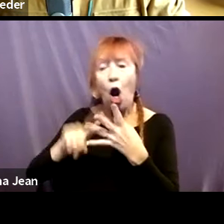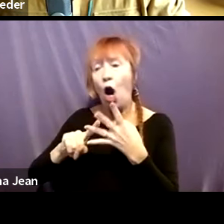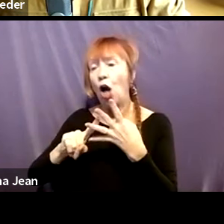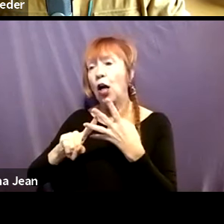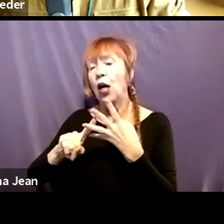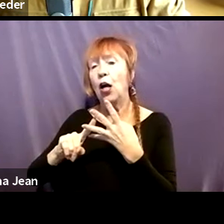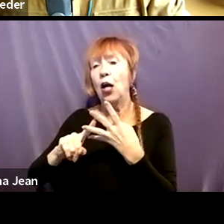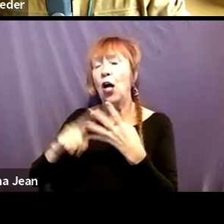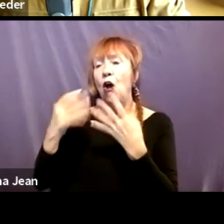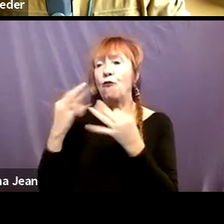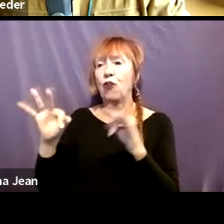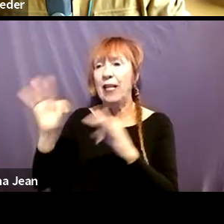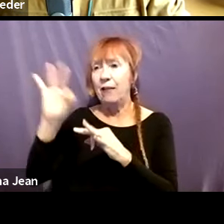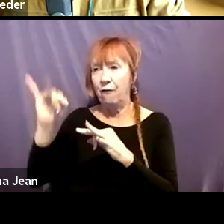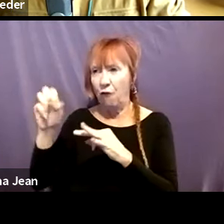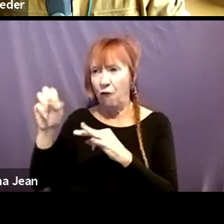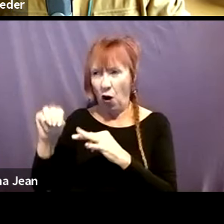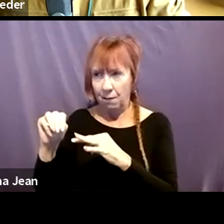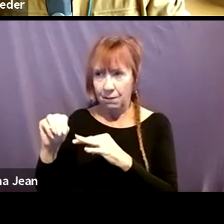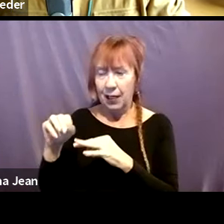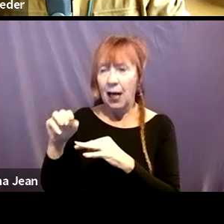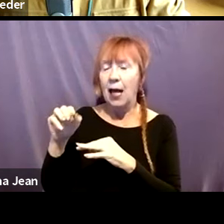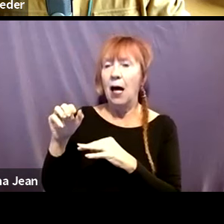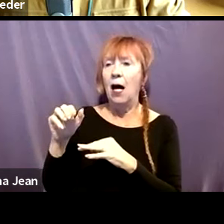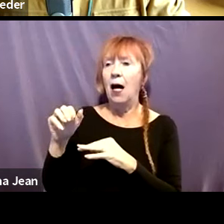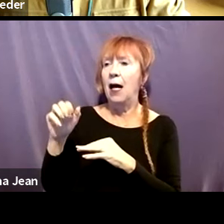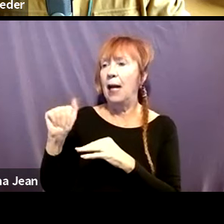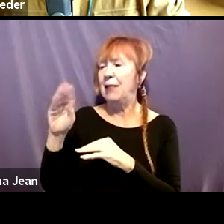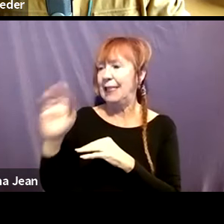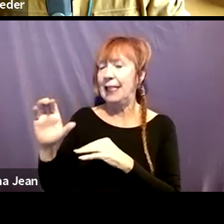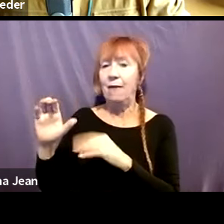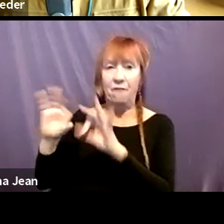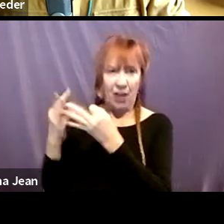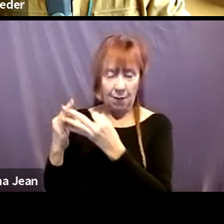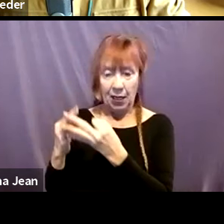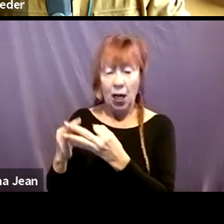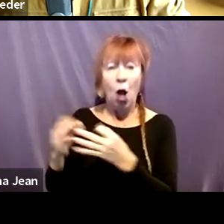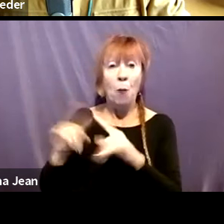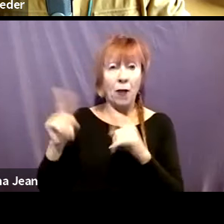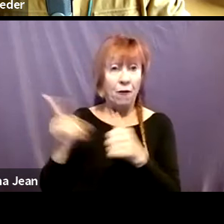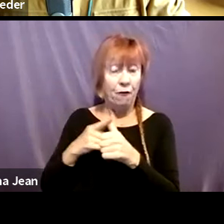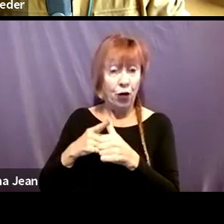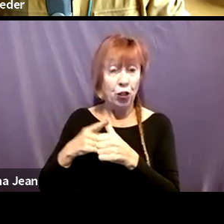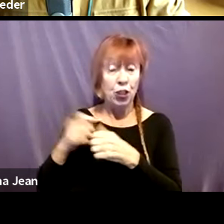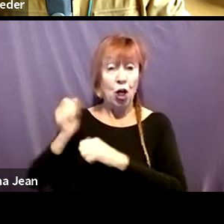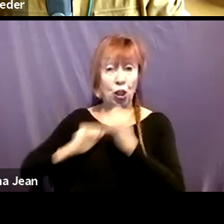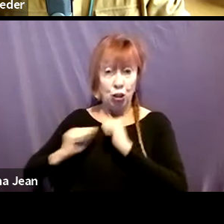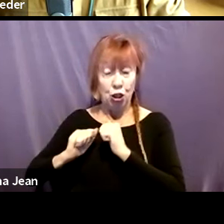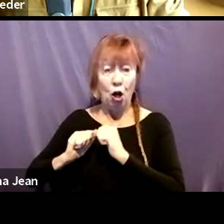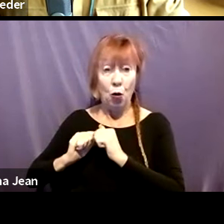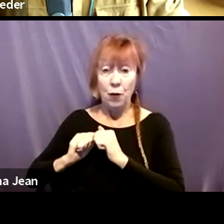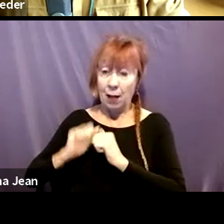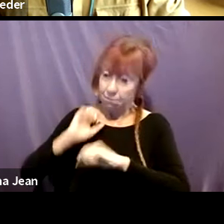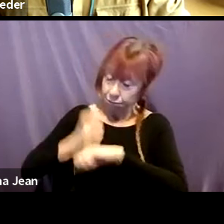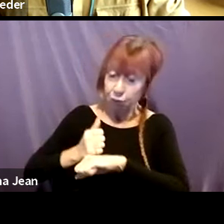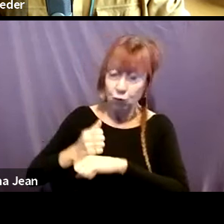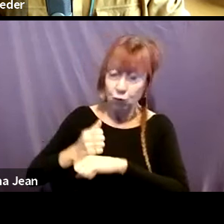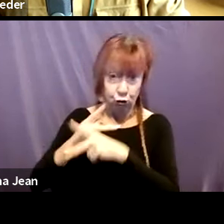Freeform when it was ABC Family, but the first show I ever got made was "Rebel", which was executive produced by the late John Singleton.